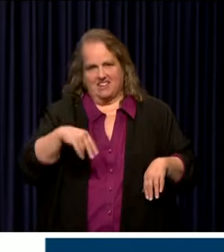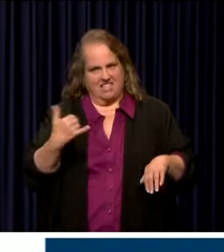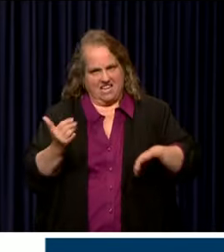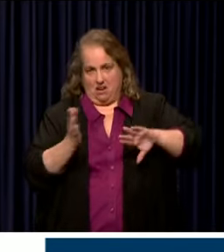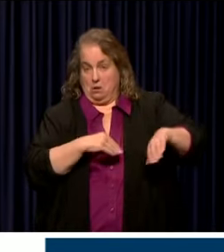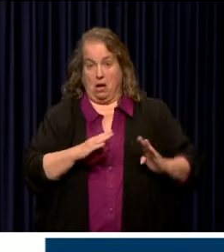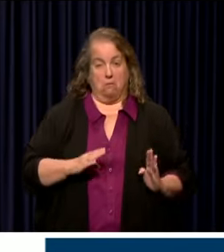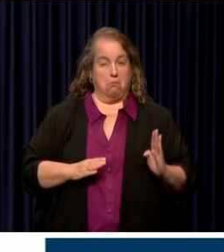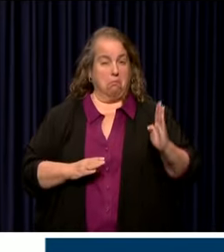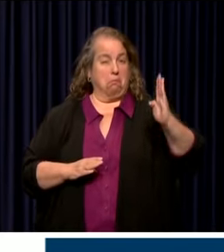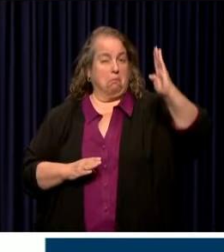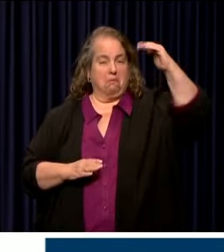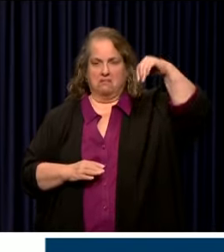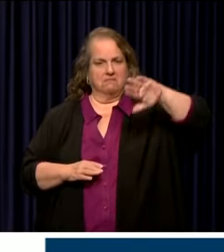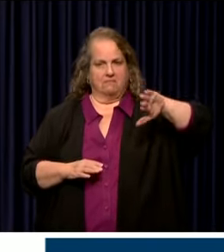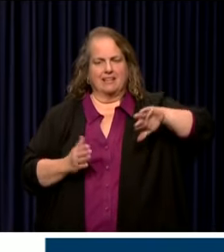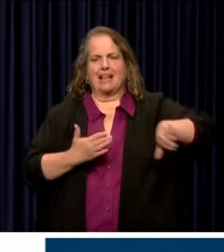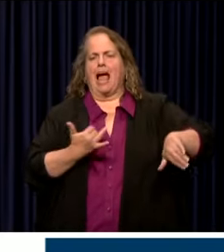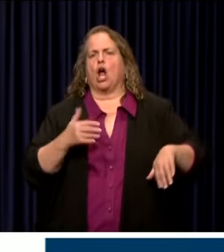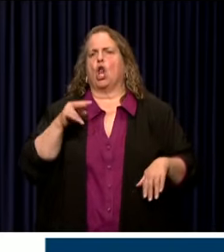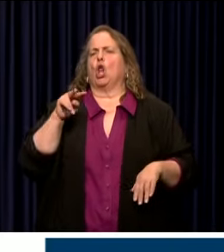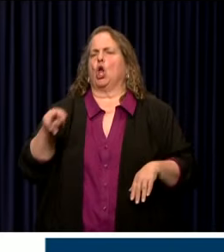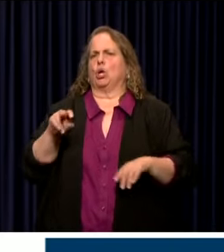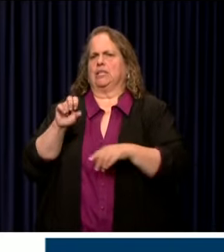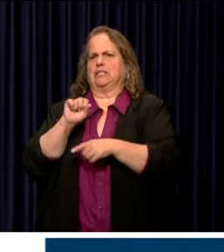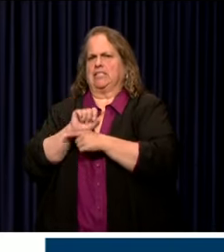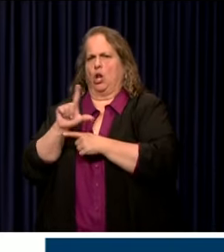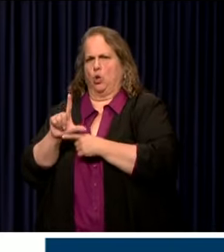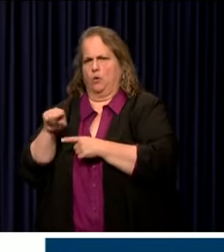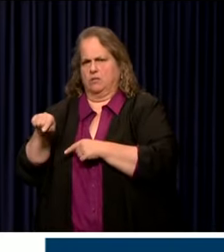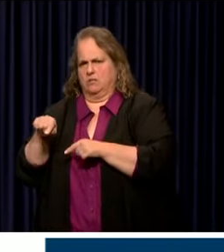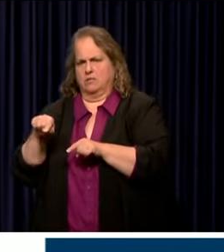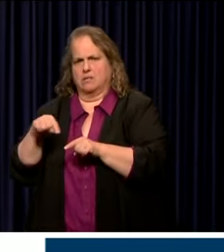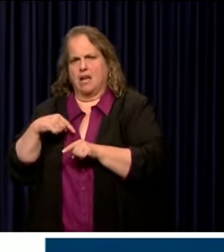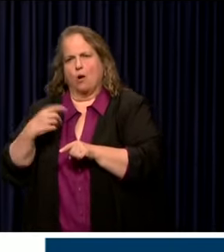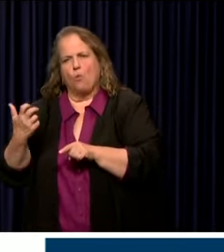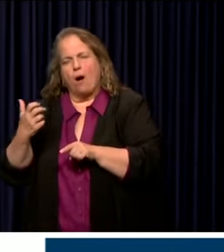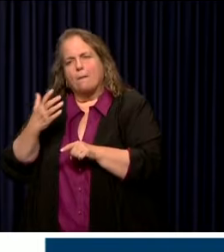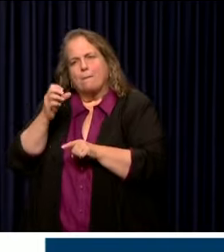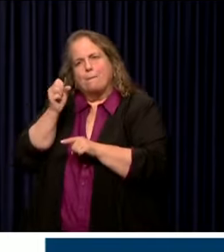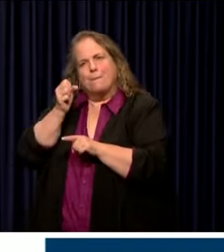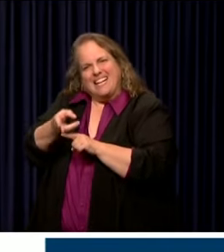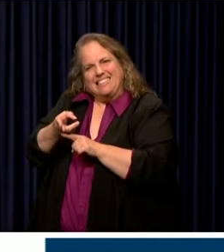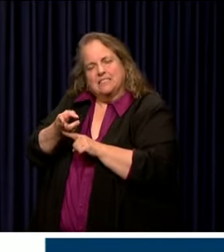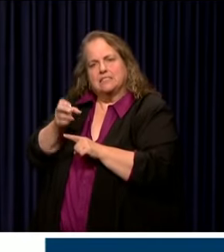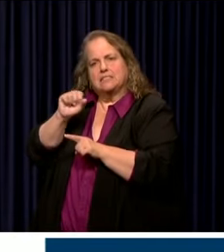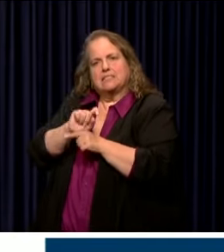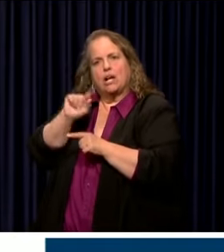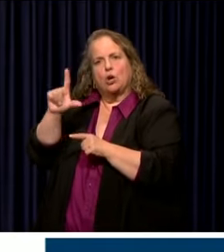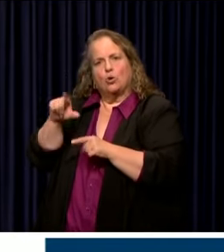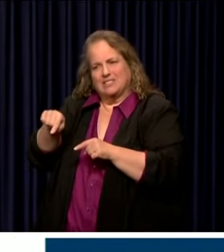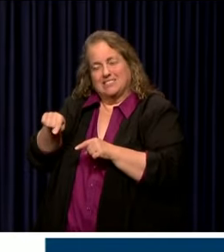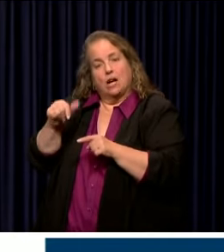SPIKE THAN THE FIRST, BUT IT CAUSED THEM TO SHUT DOWN THEIR